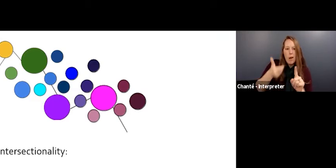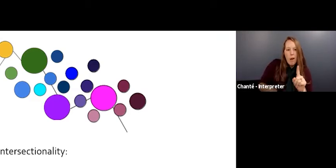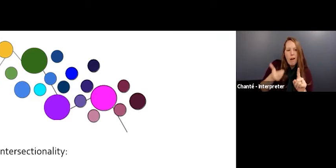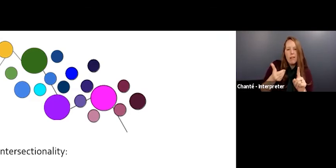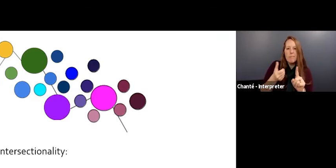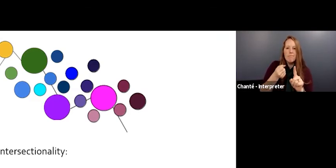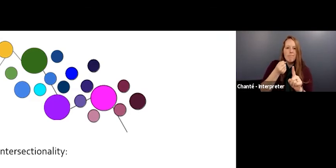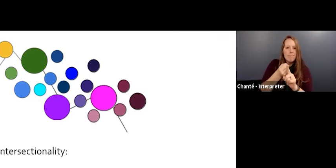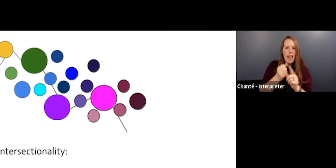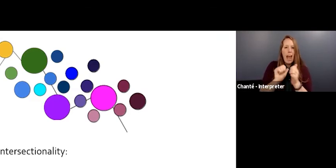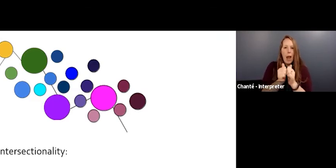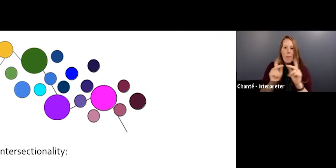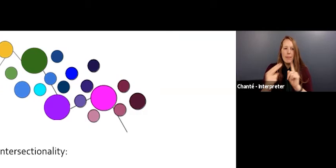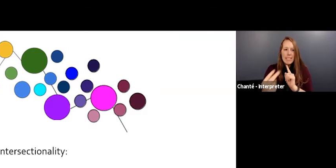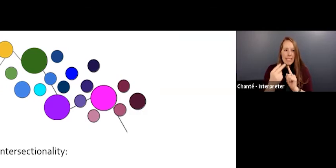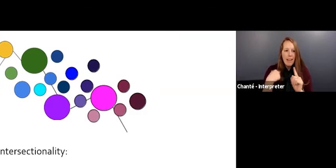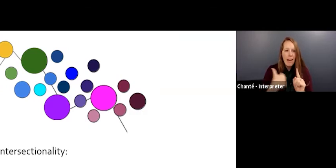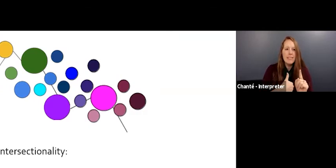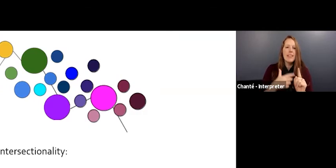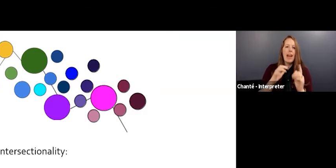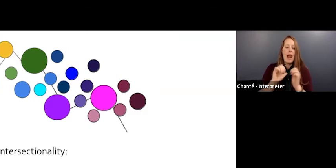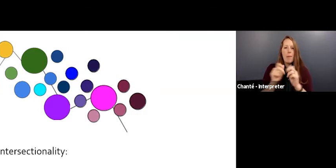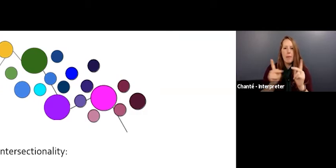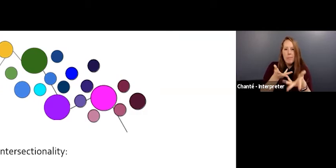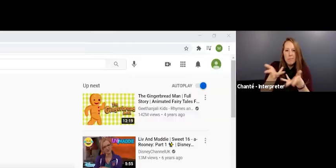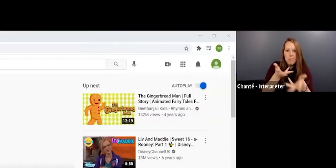overlapping of oppression that affect them.